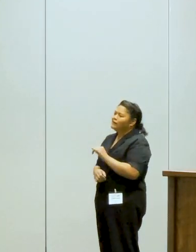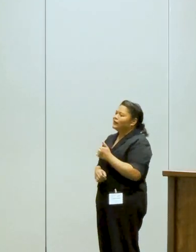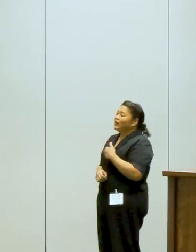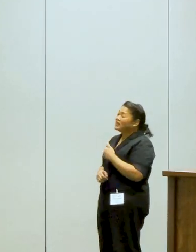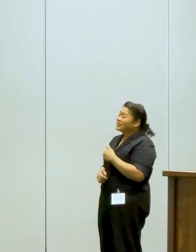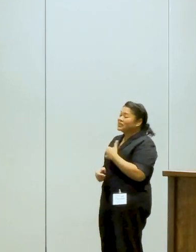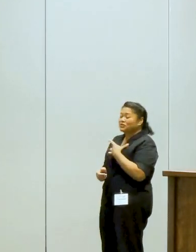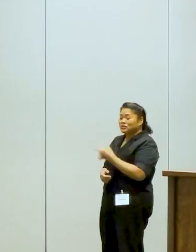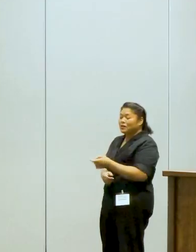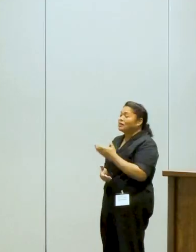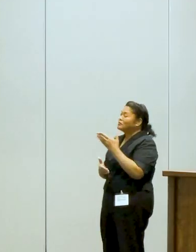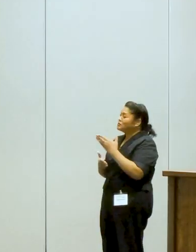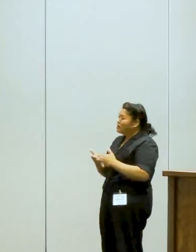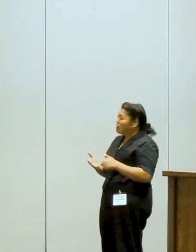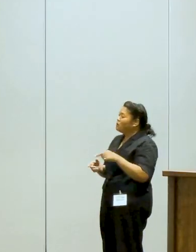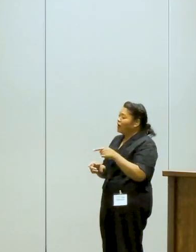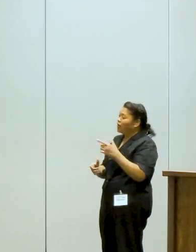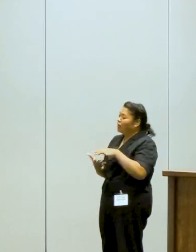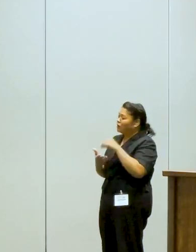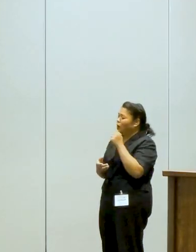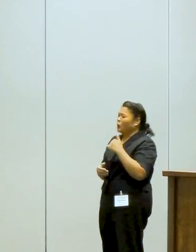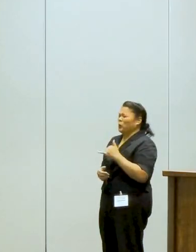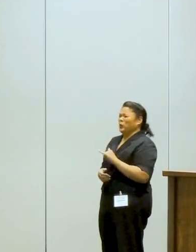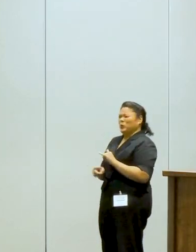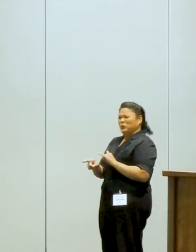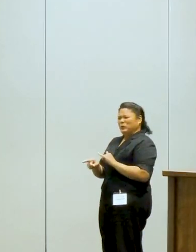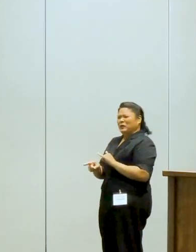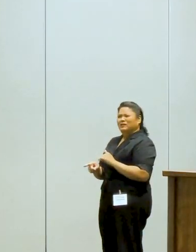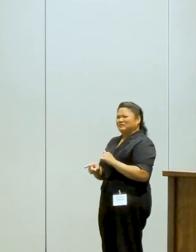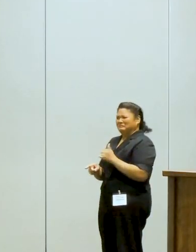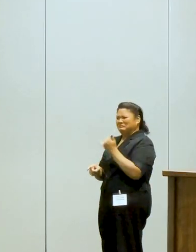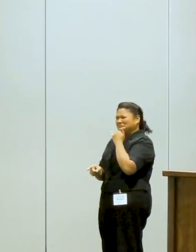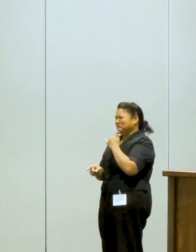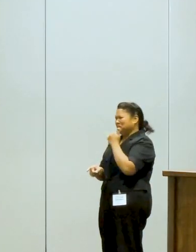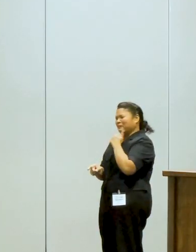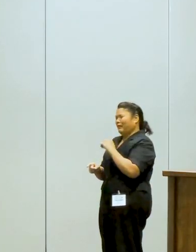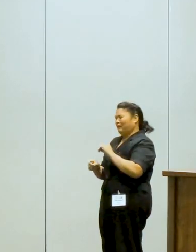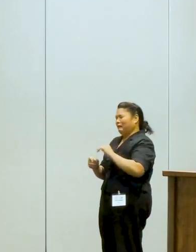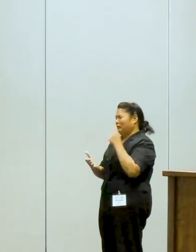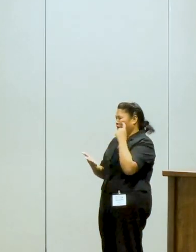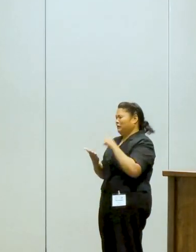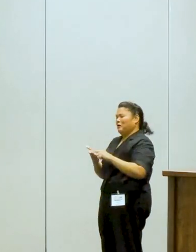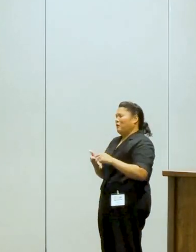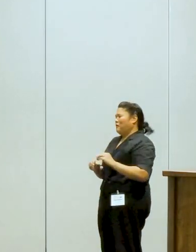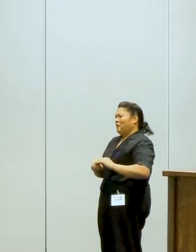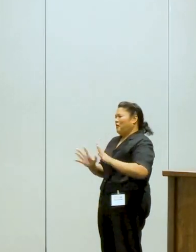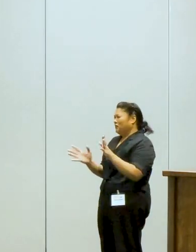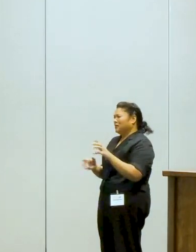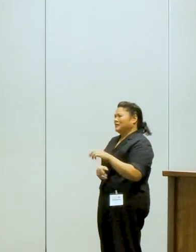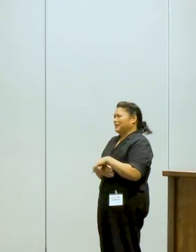can pick up on things when students use, like, Grammarly, right? So it's pretty difficult, you know, it's like you want to